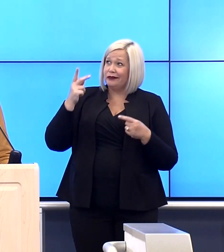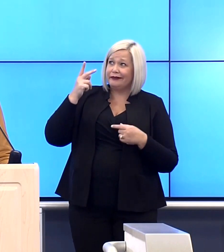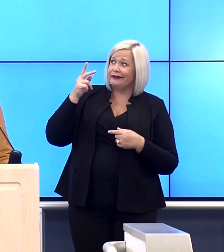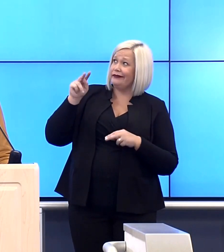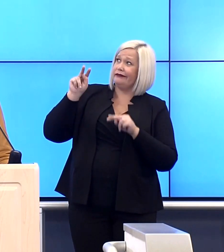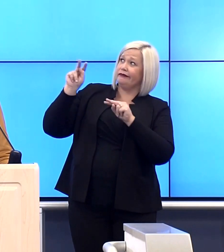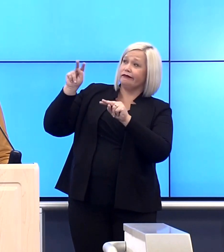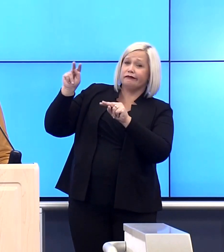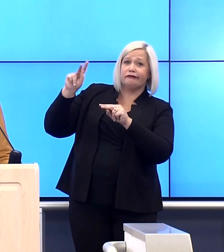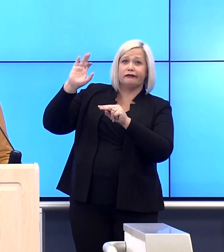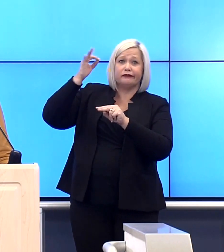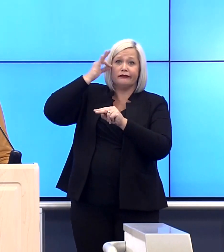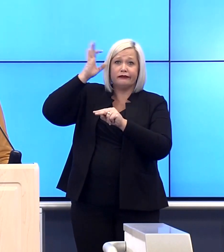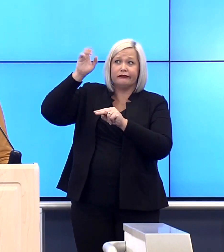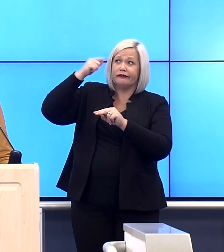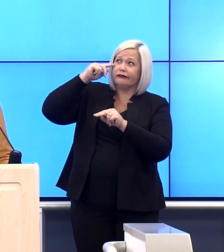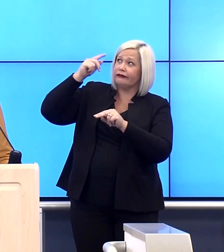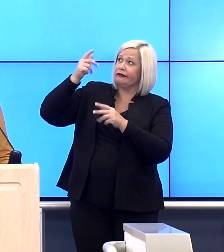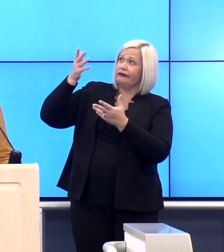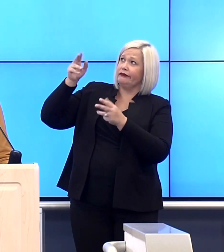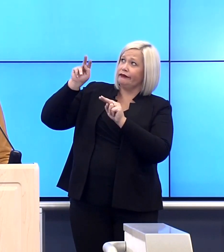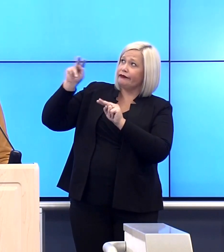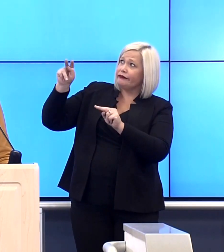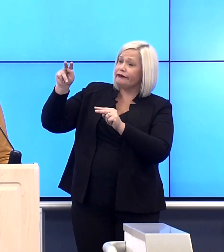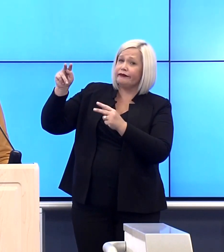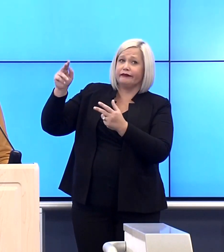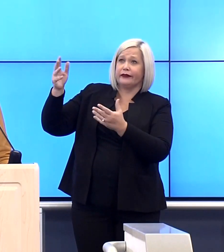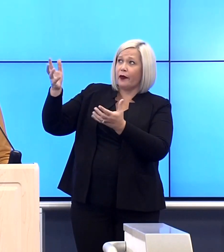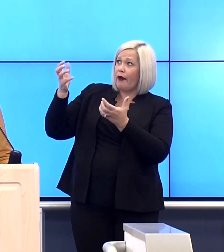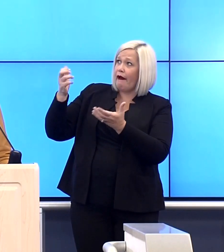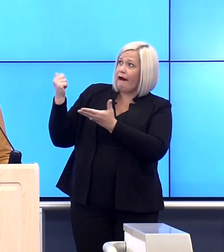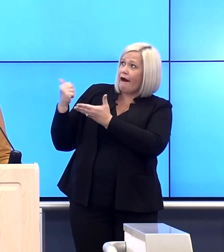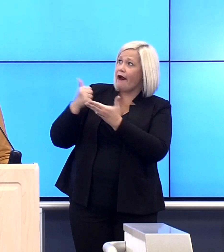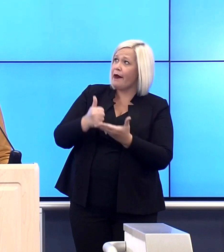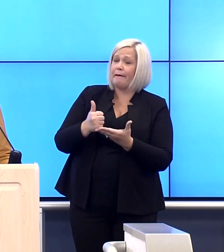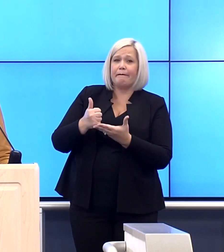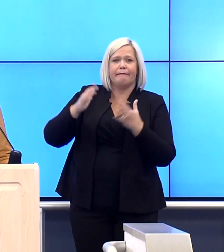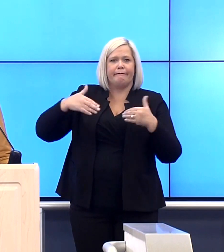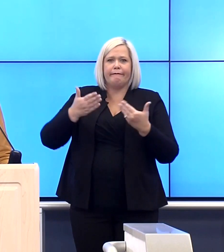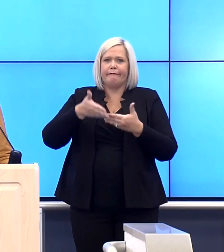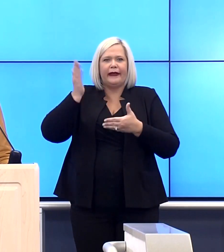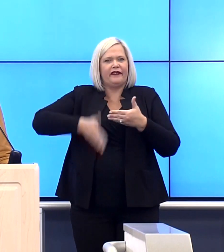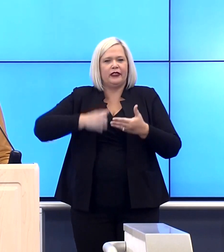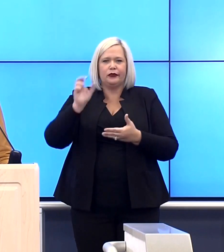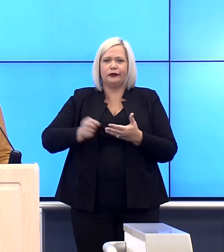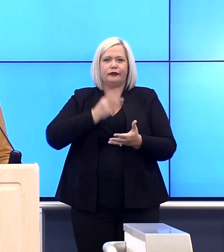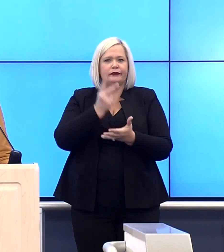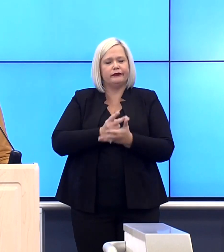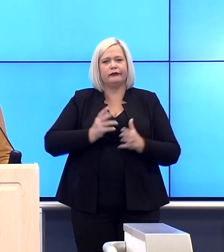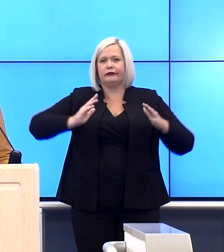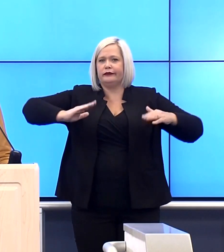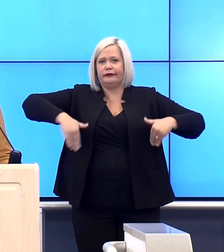MICHIGAN’S NOT ALONE. AND YET, WE’VE NOT SEEN ANY -- AND YET, WE’VE NOT SEEN ANY -- WE’VE NOT SEEN COMPLETION OF THE